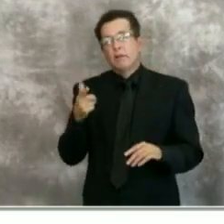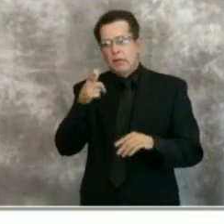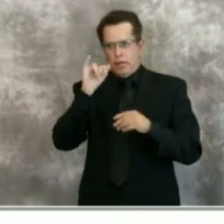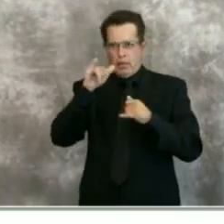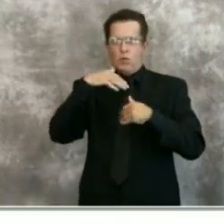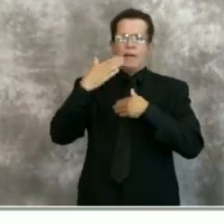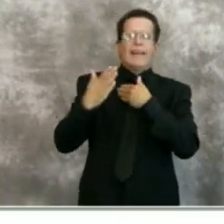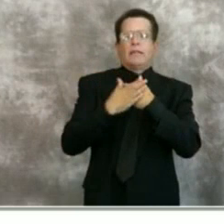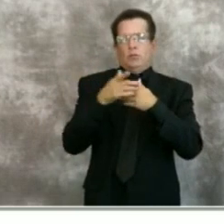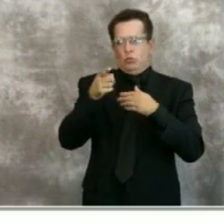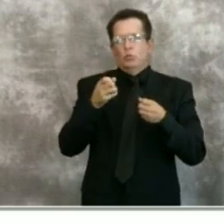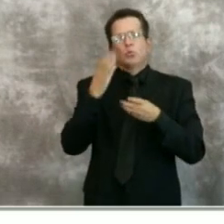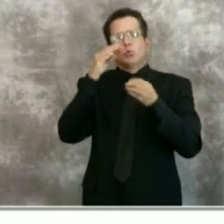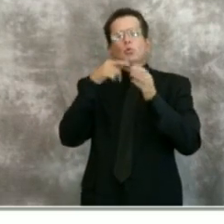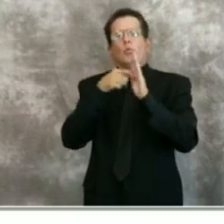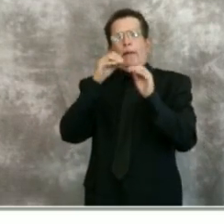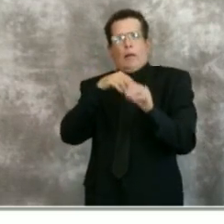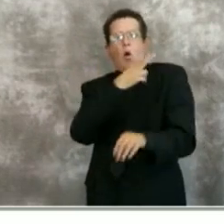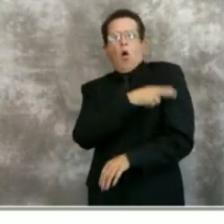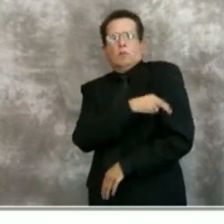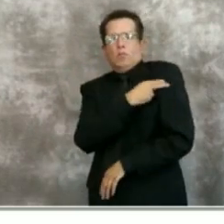REPORTED TO DATE. IN THE NEXT